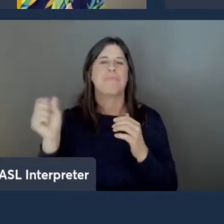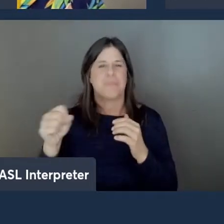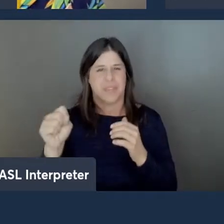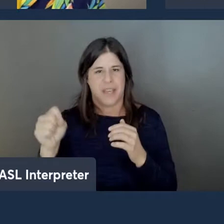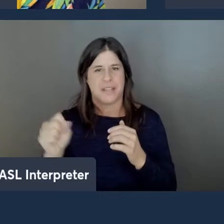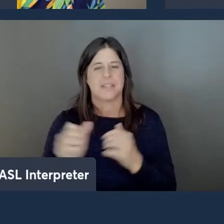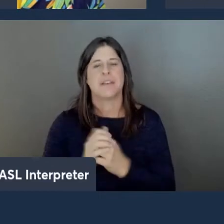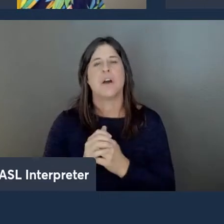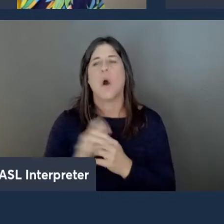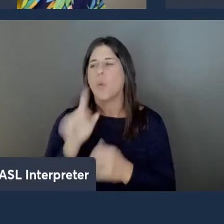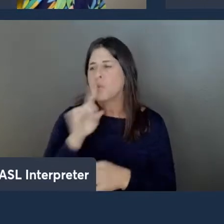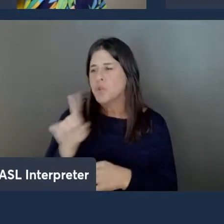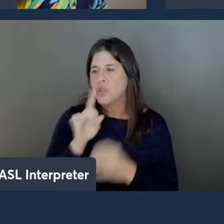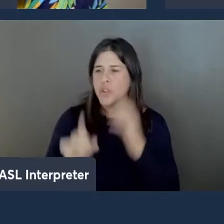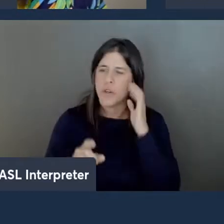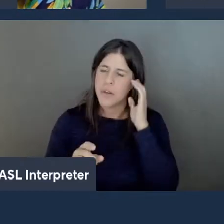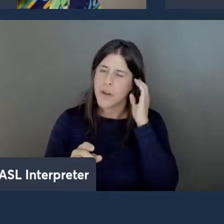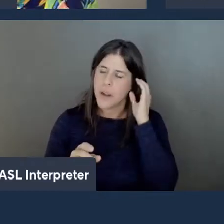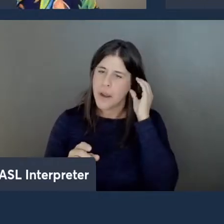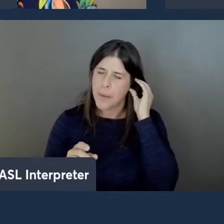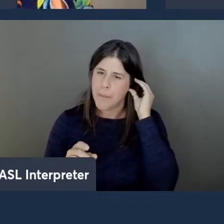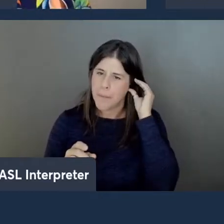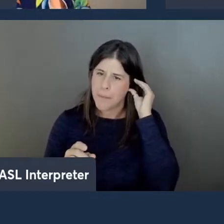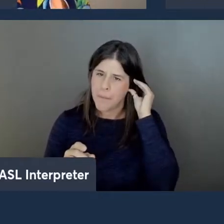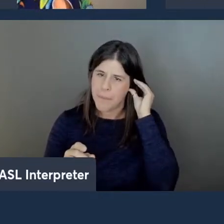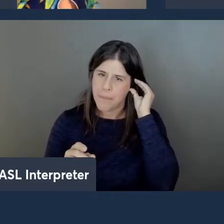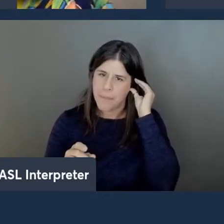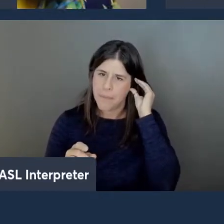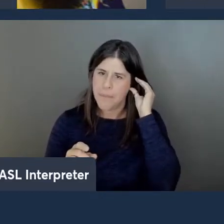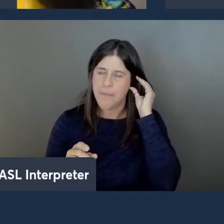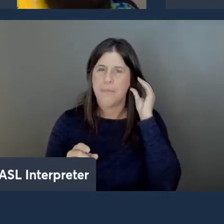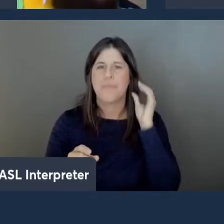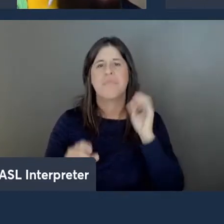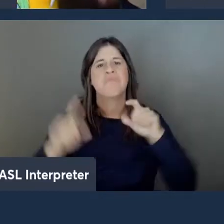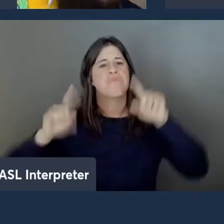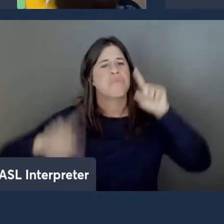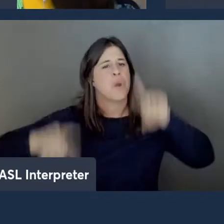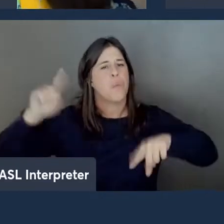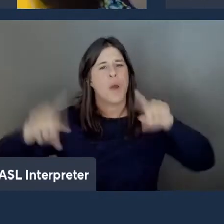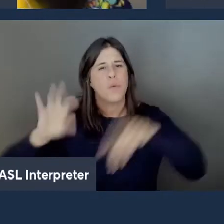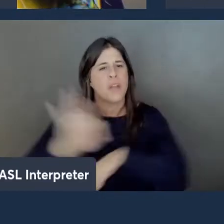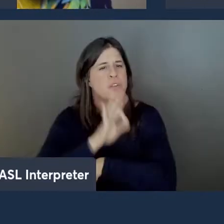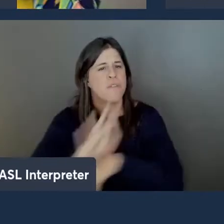Sure, I would say a wide range of features, both large and small,